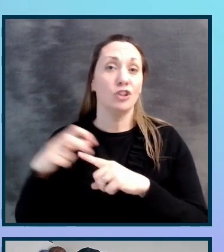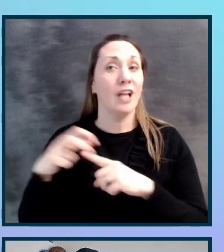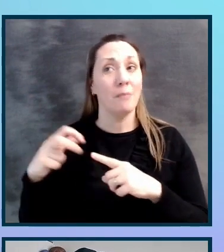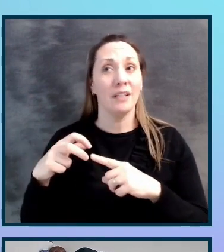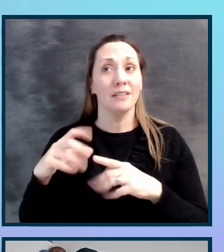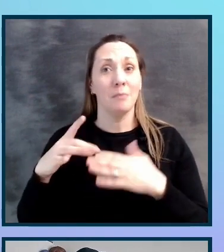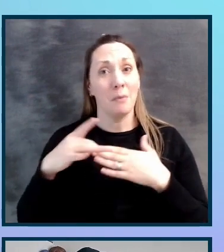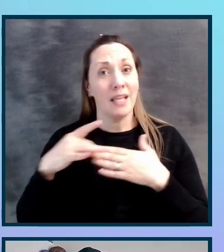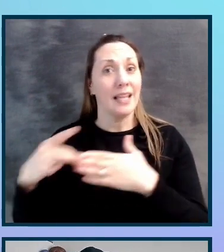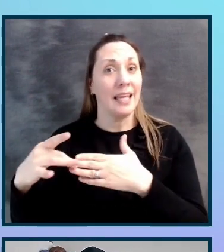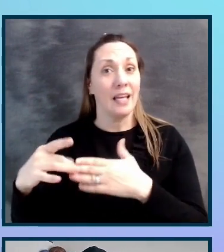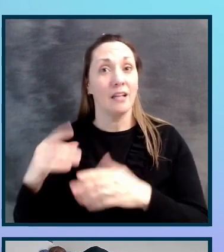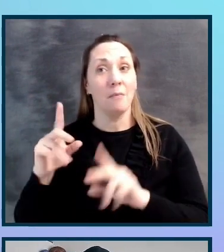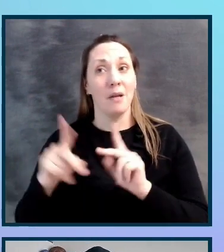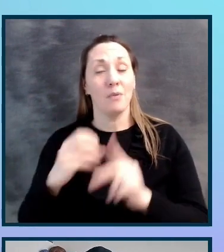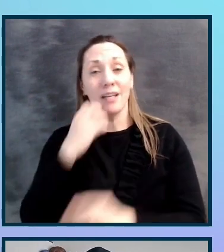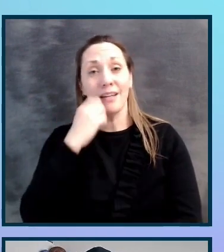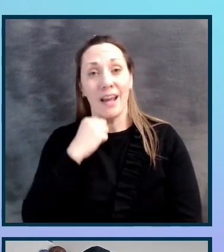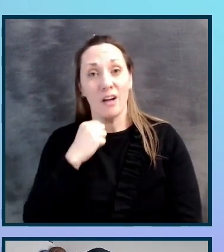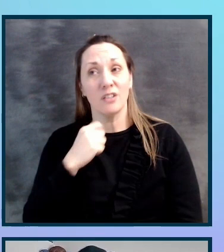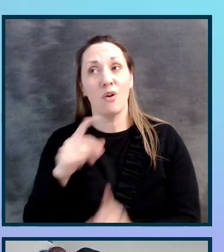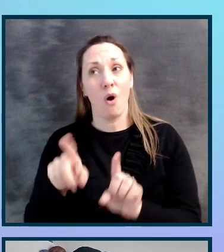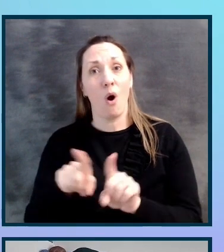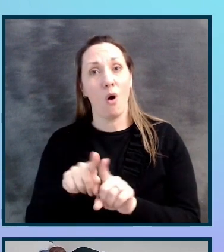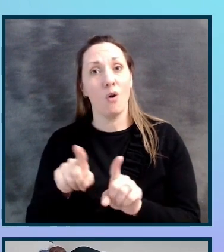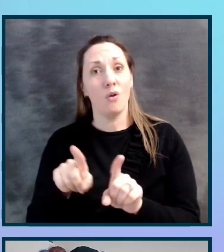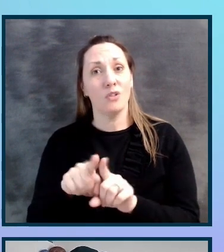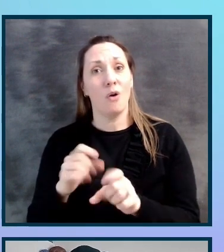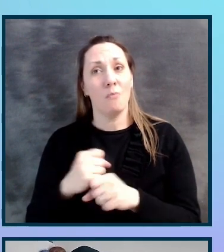And the big thing it does is it builds developers that give a damn about the stuff.